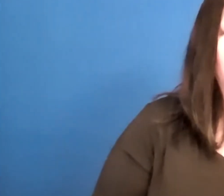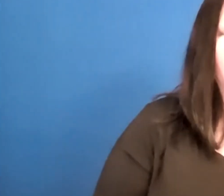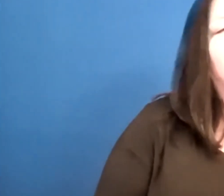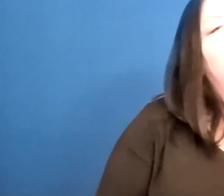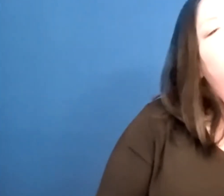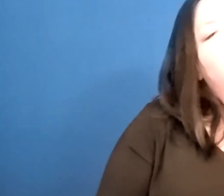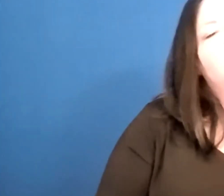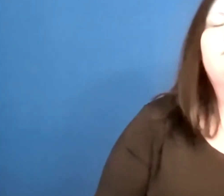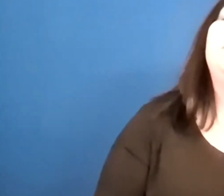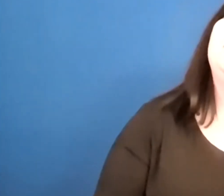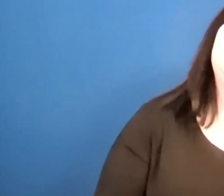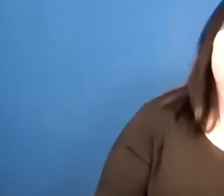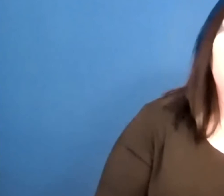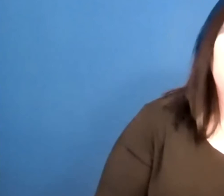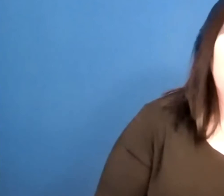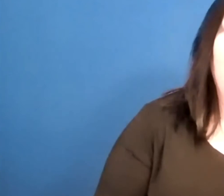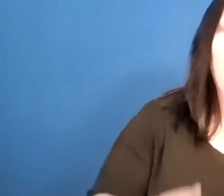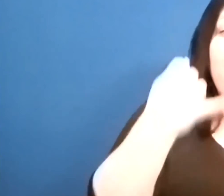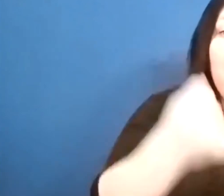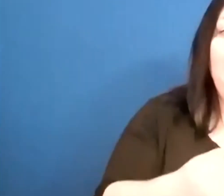and our final poet is Mel McCuin.